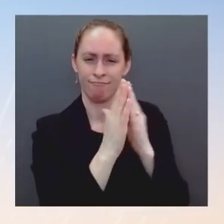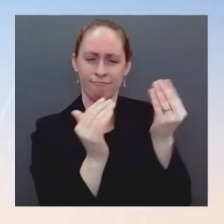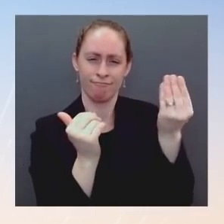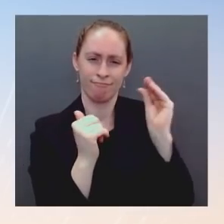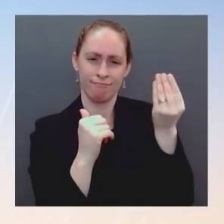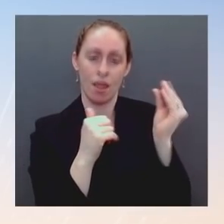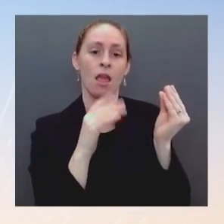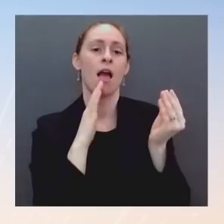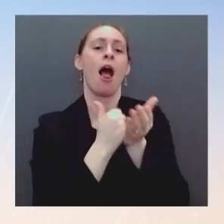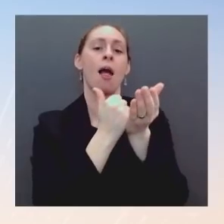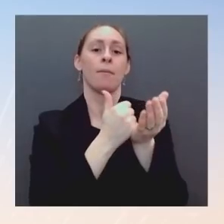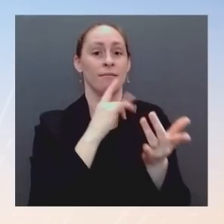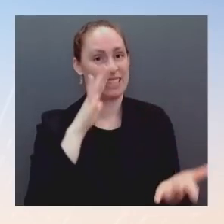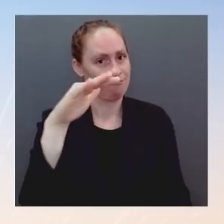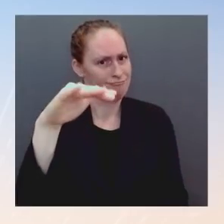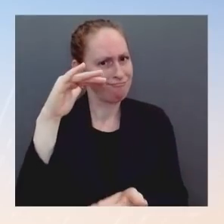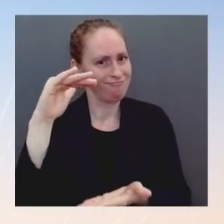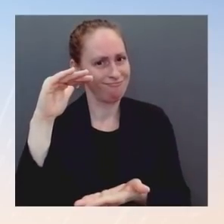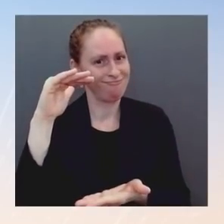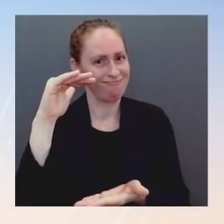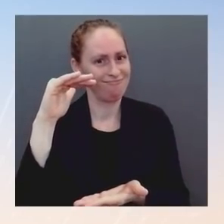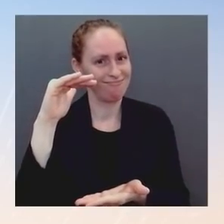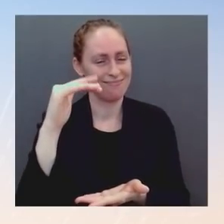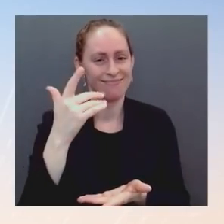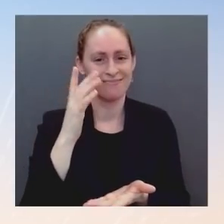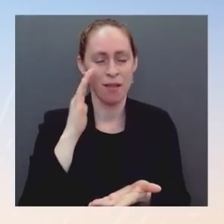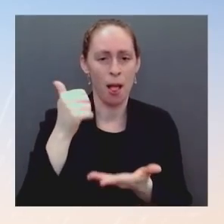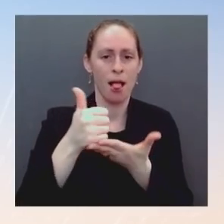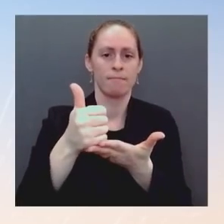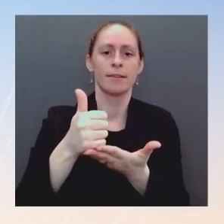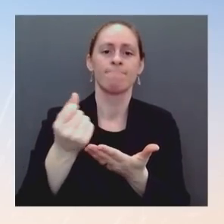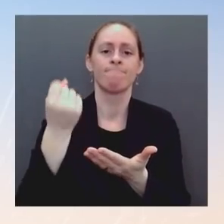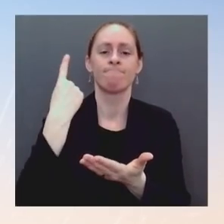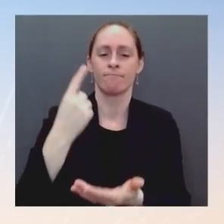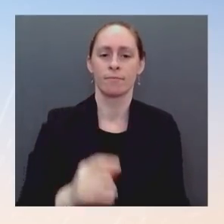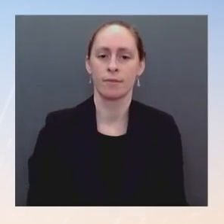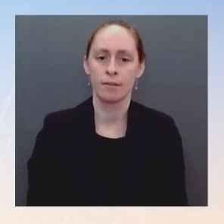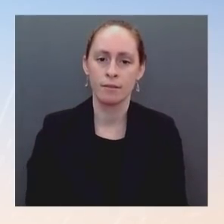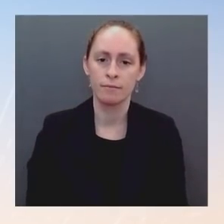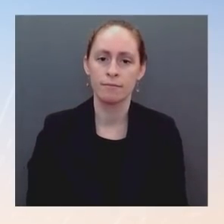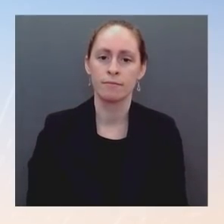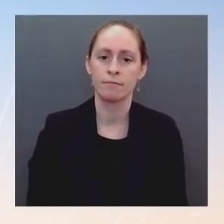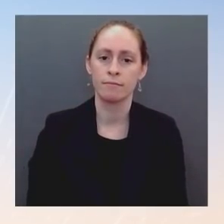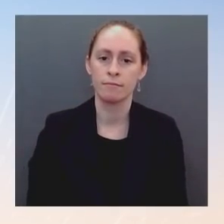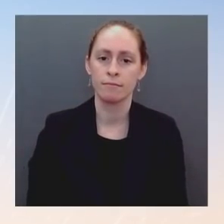about how to apply for grants, a follow-up for how to ask questions as they come up as needed.